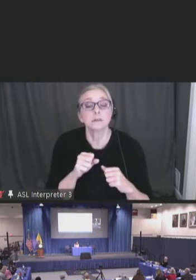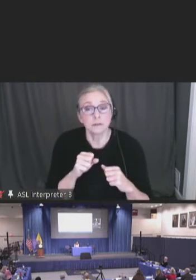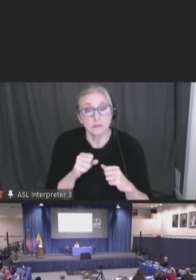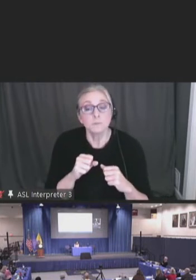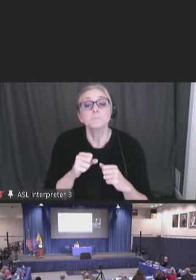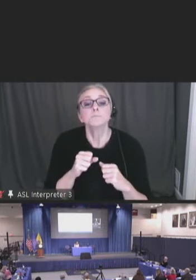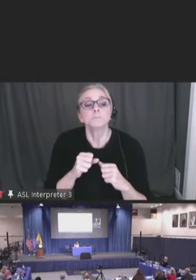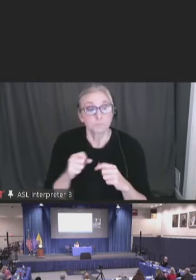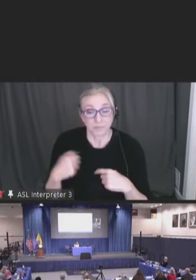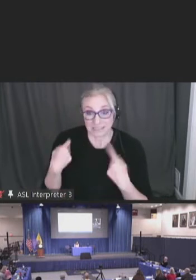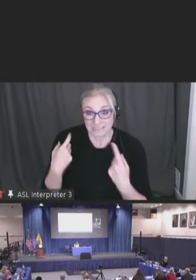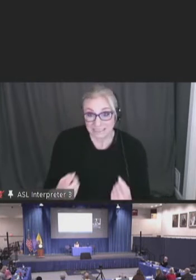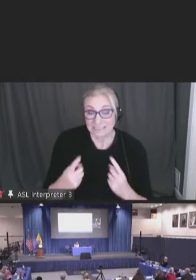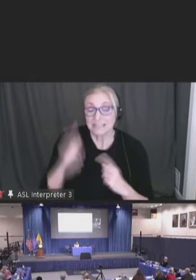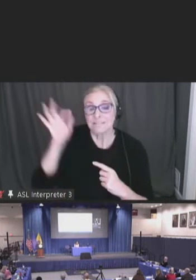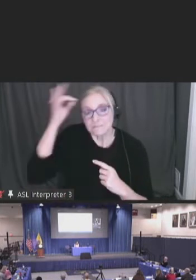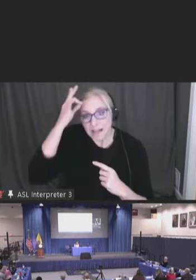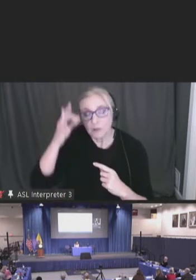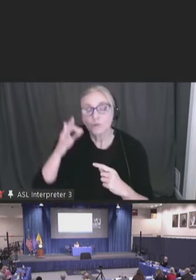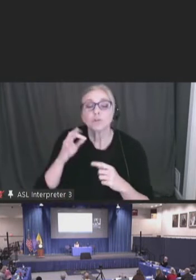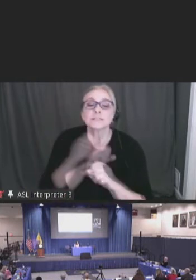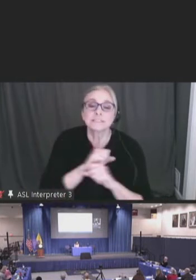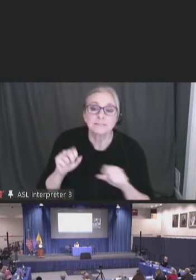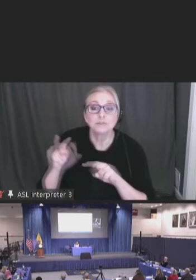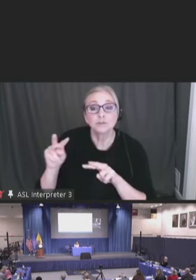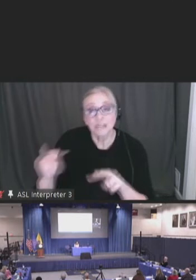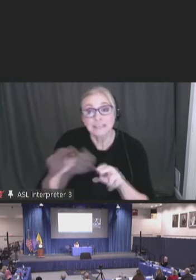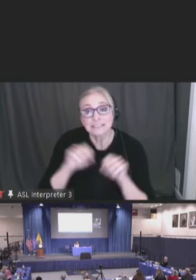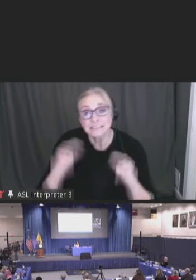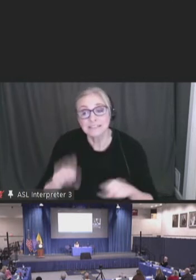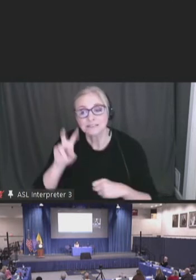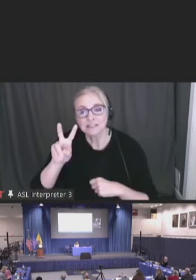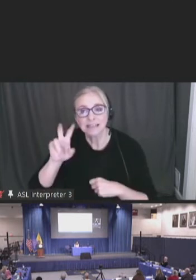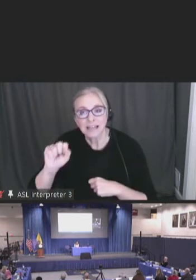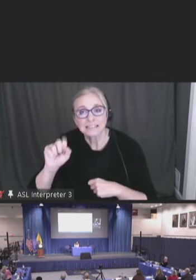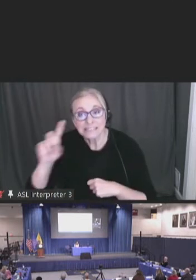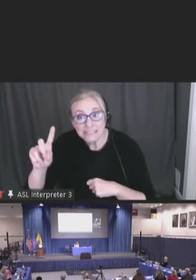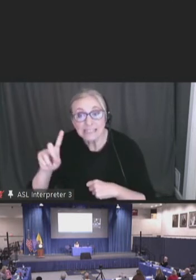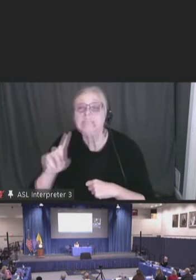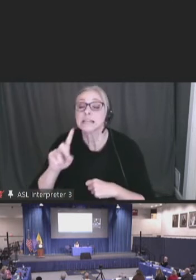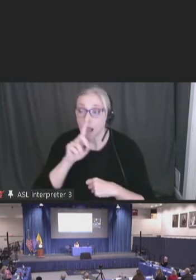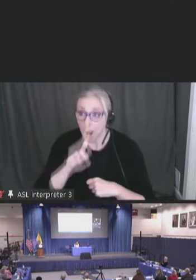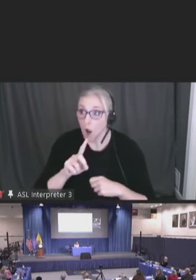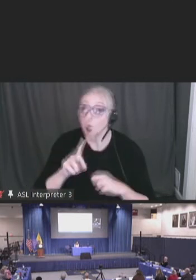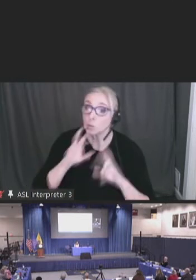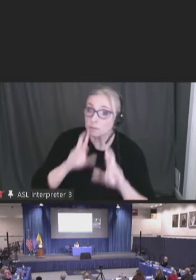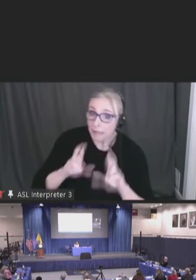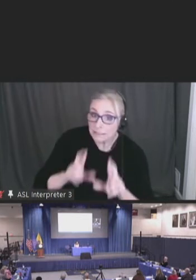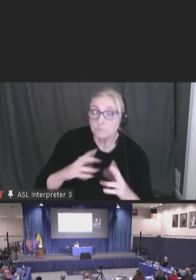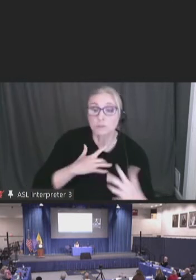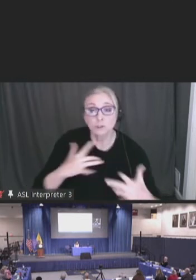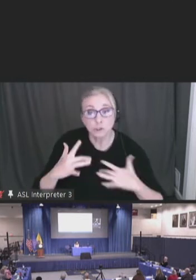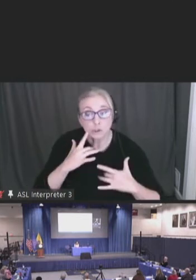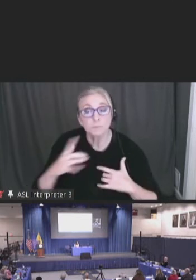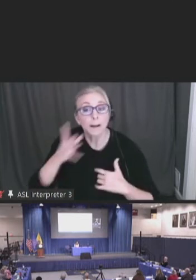Existing federal vaccine safety surveillance systems, including the VSD are responsive to the concerns expressed by parents of young children.